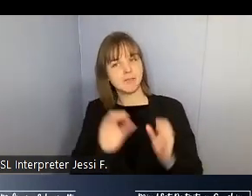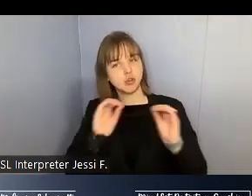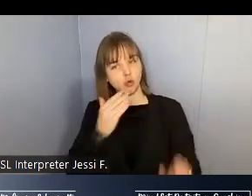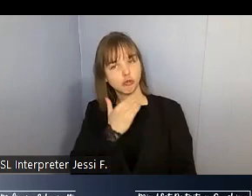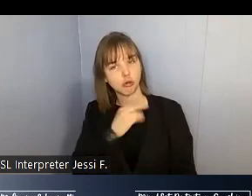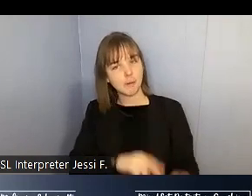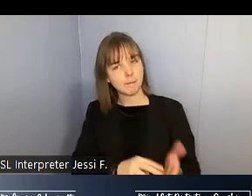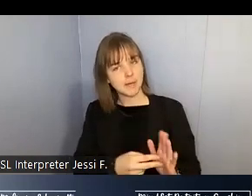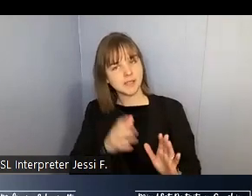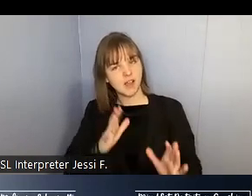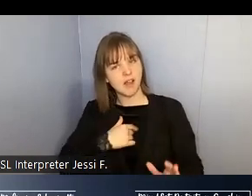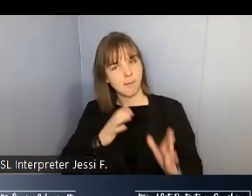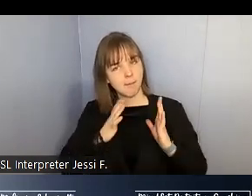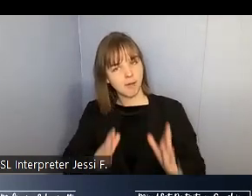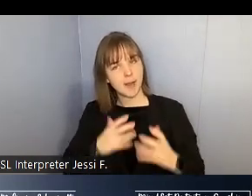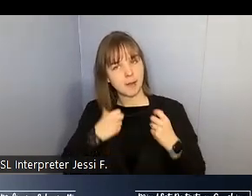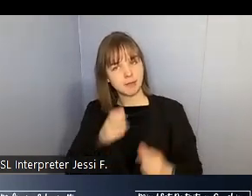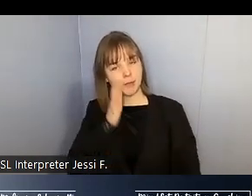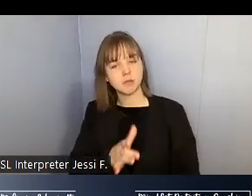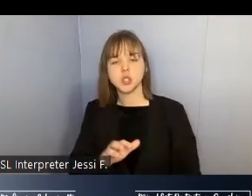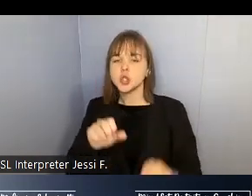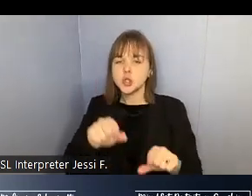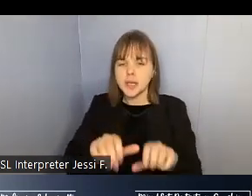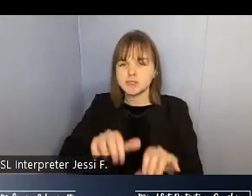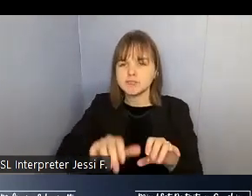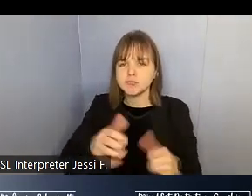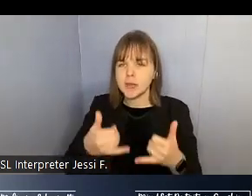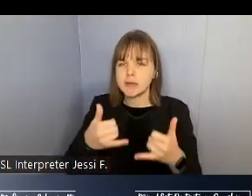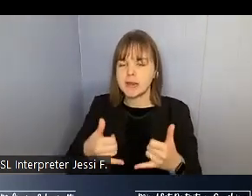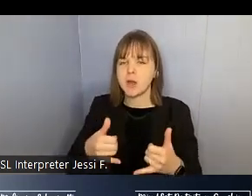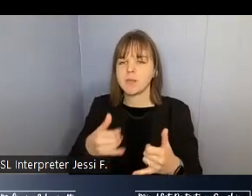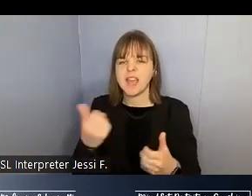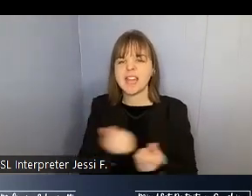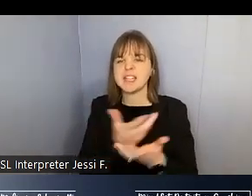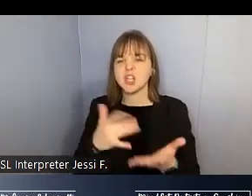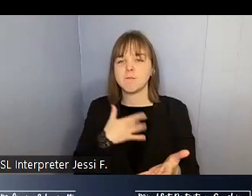Let me know what makes sense to you and what you resonate with.